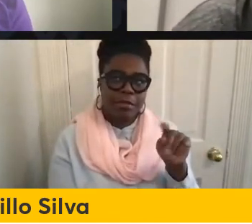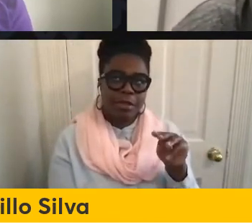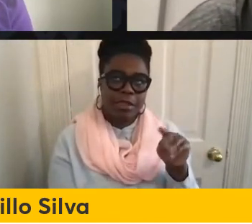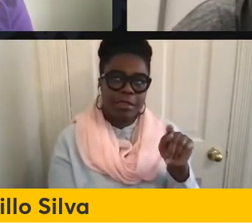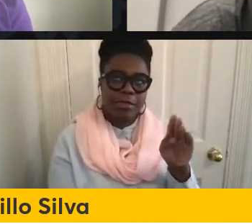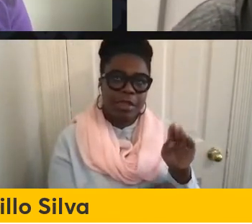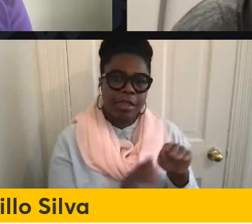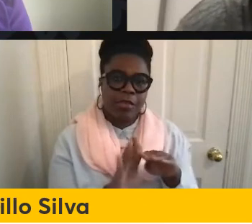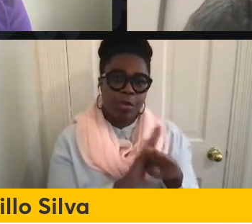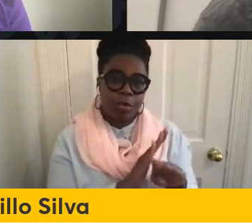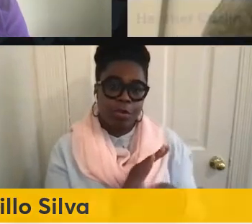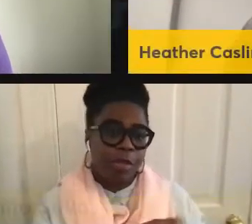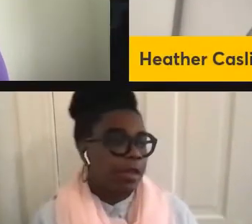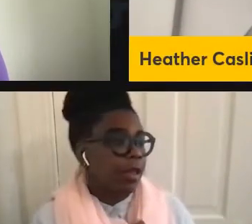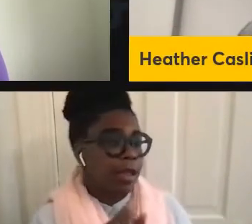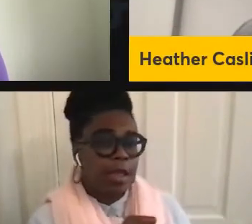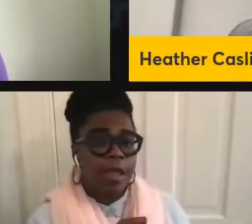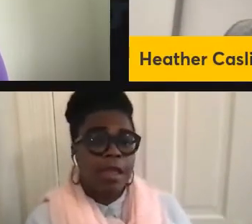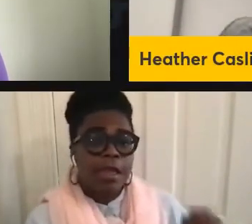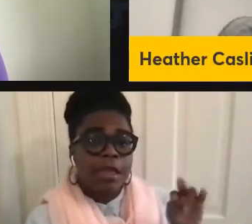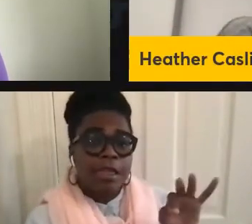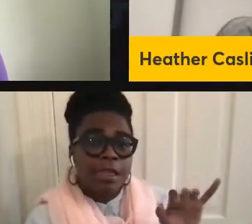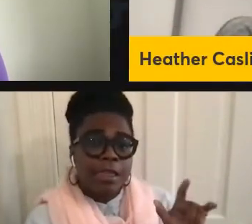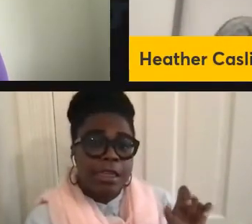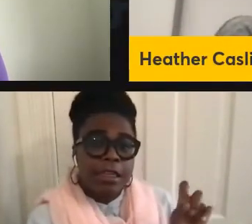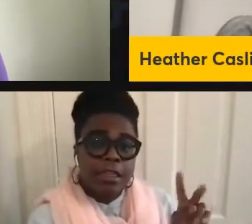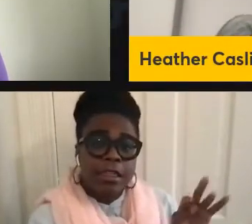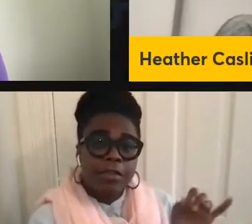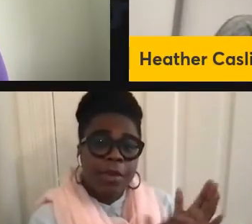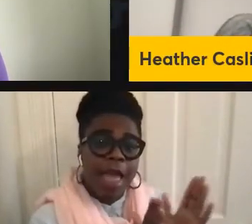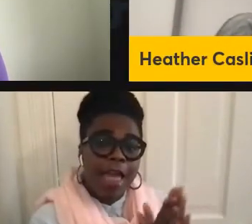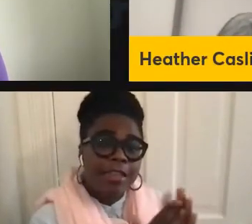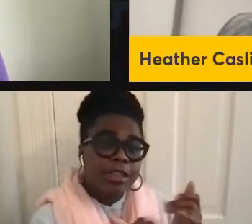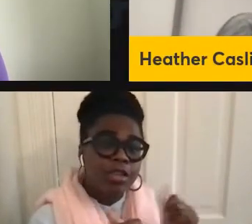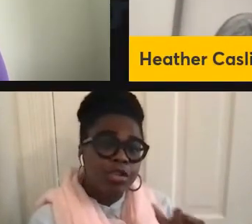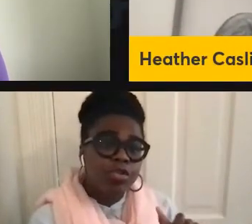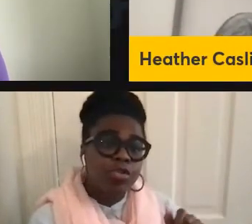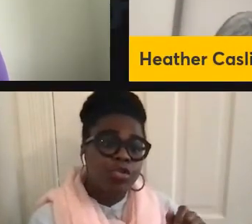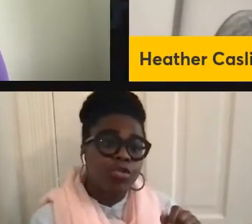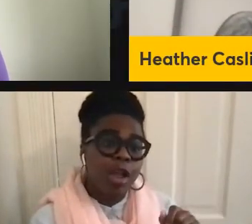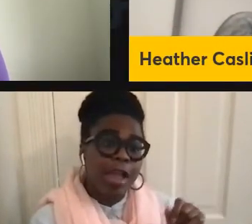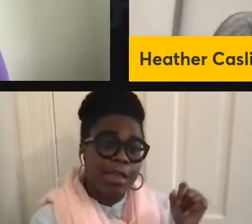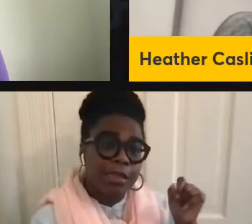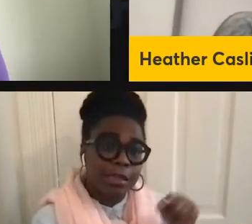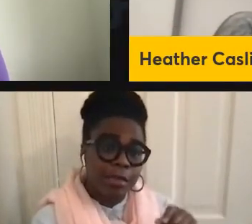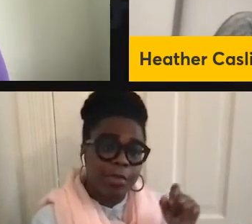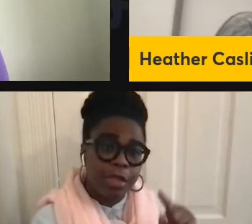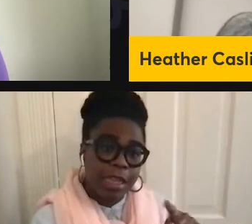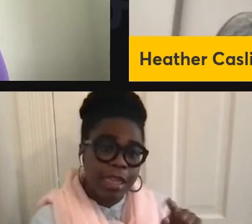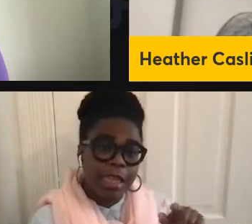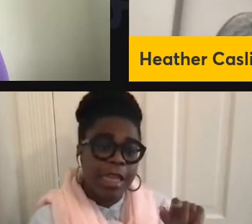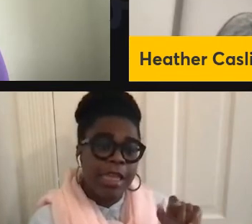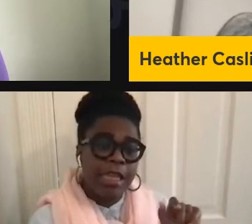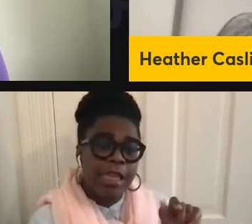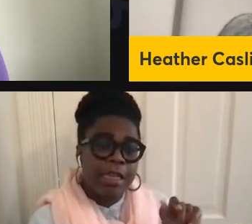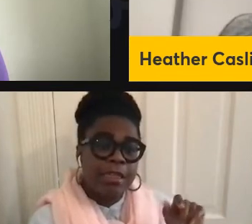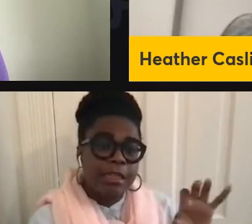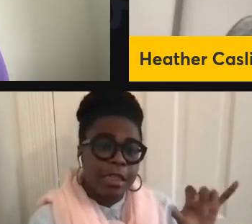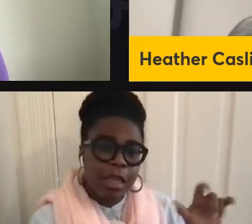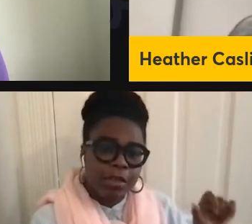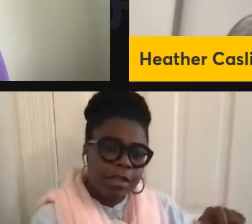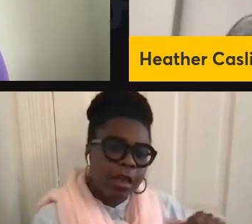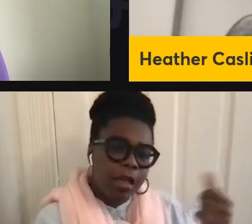Yeah, Neil Silverman asked, Did you try stimulating THP one cells or others and then the RNA seek, for example, with LPS or